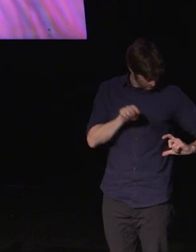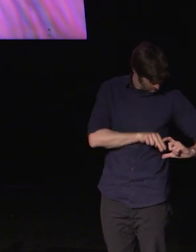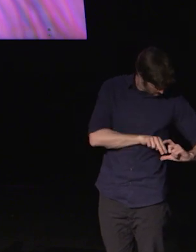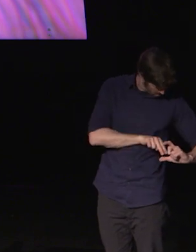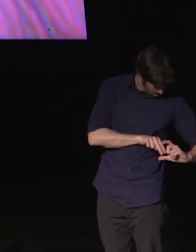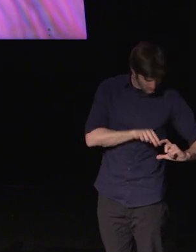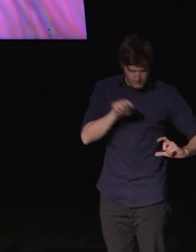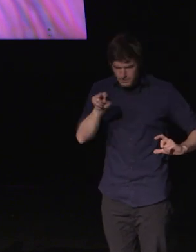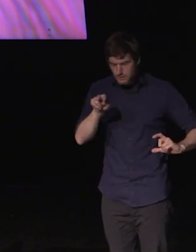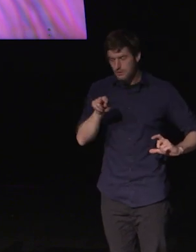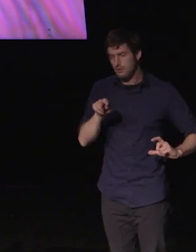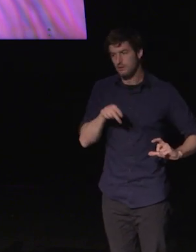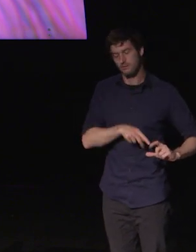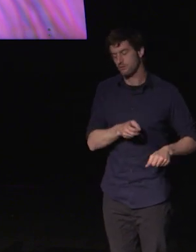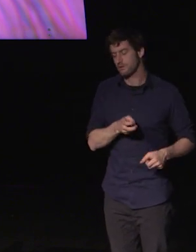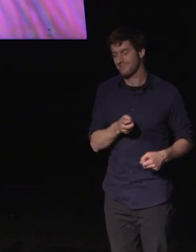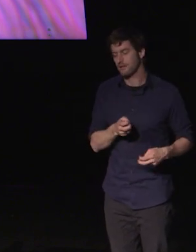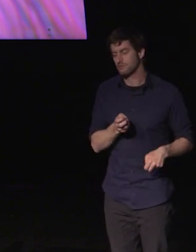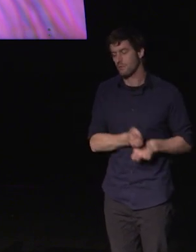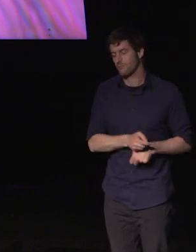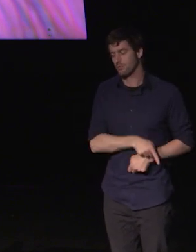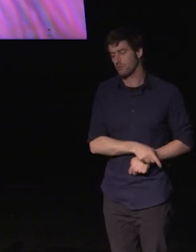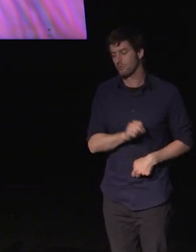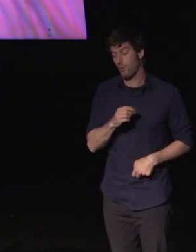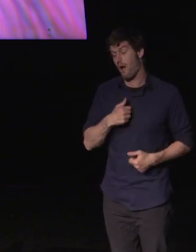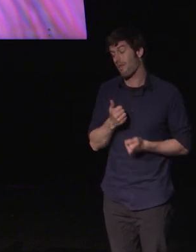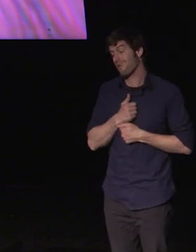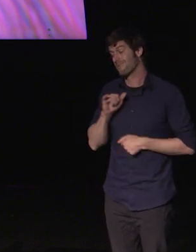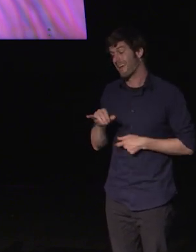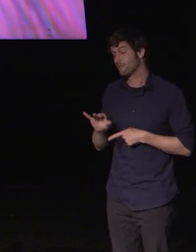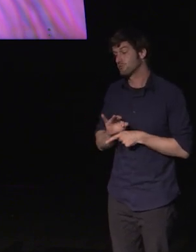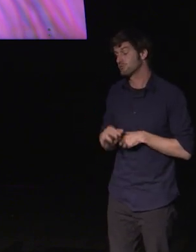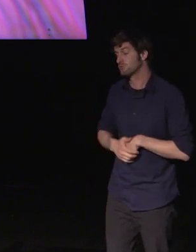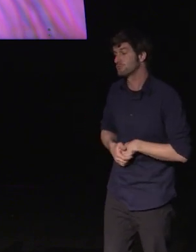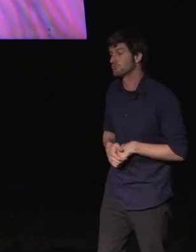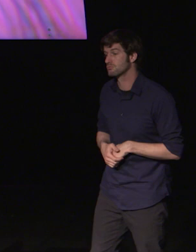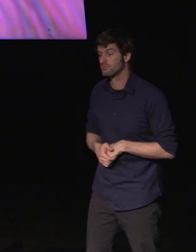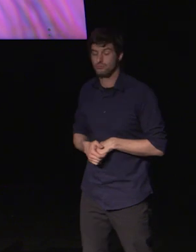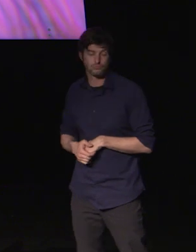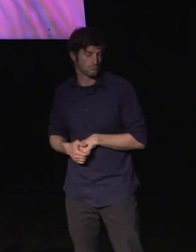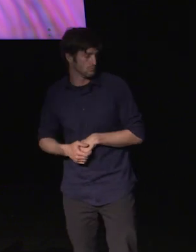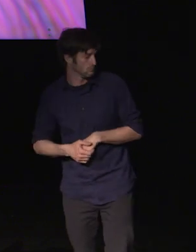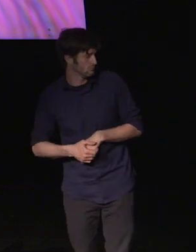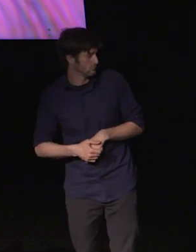You know, it's a little difficult, so I really love that. Cool. I'd say for myself